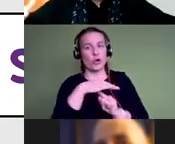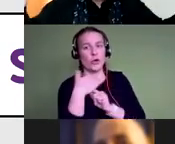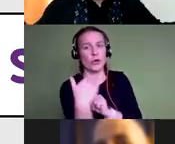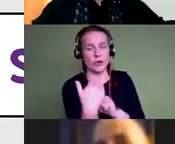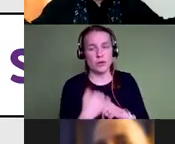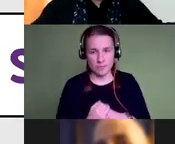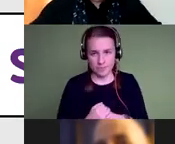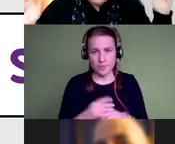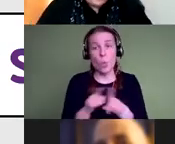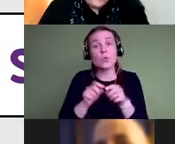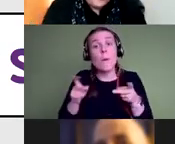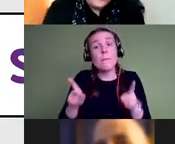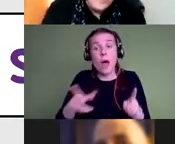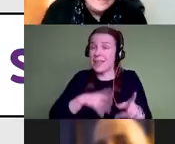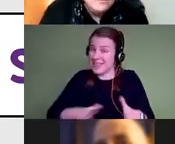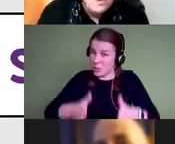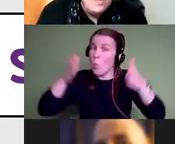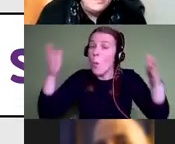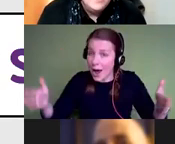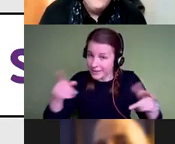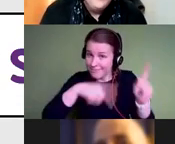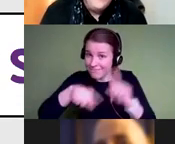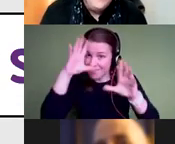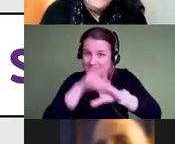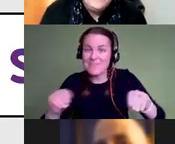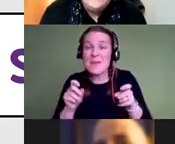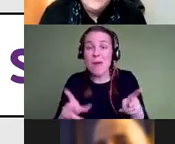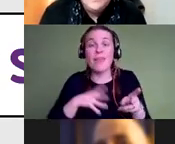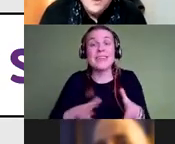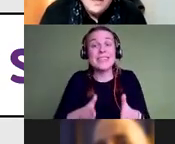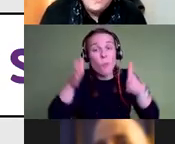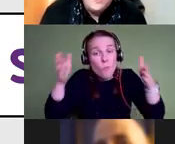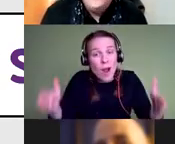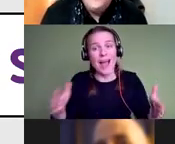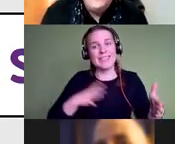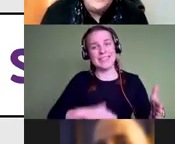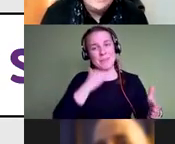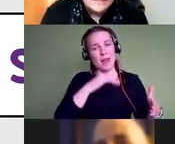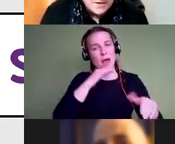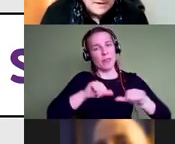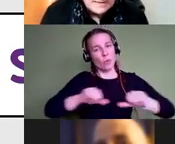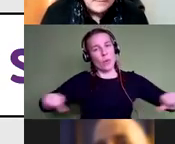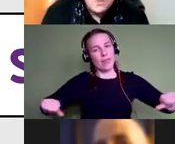contrast only with the surroundings. Turning spaces, this is a bugbear when I go anywhere, for wheelchairs